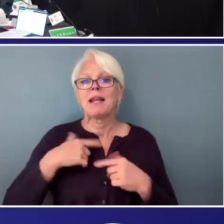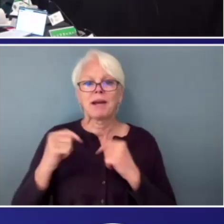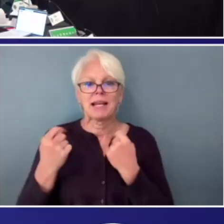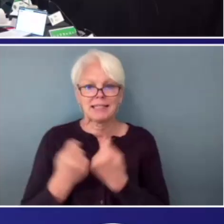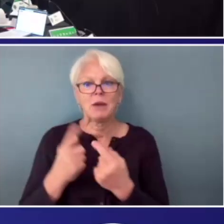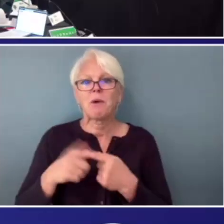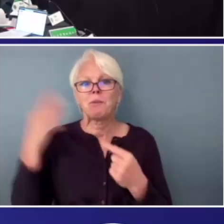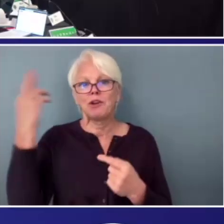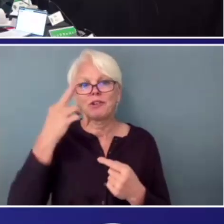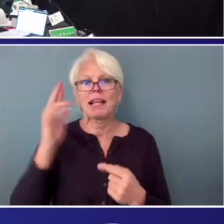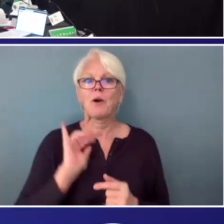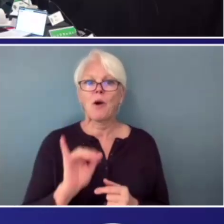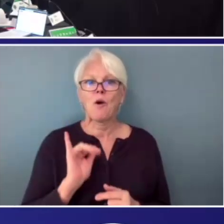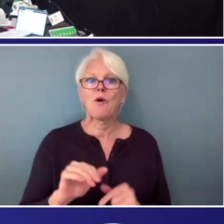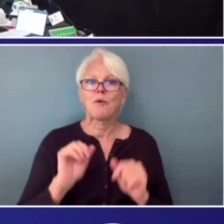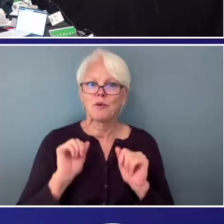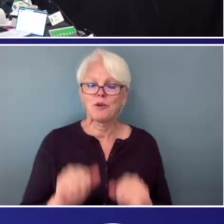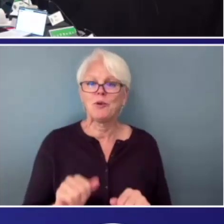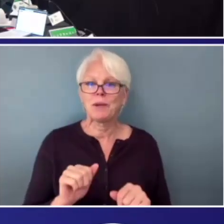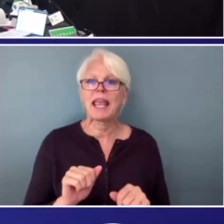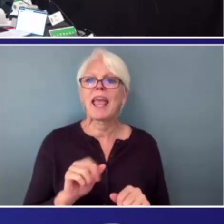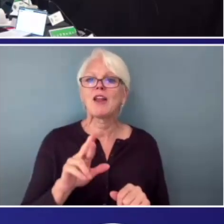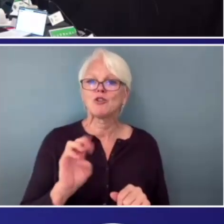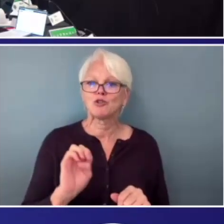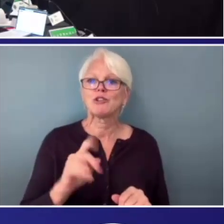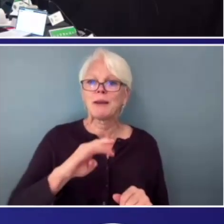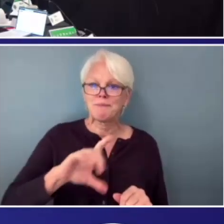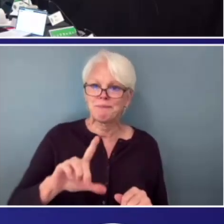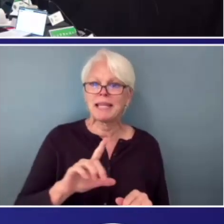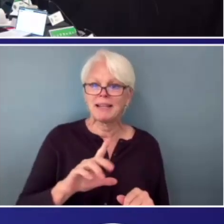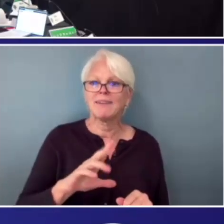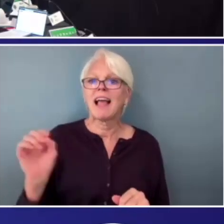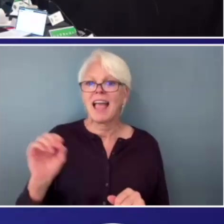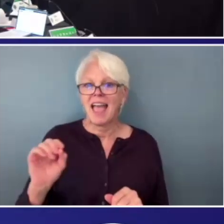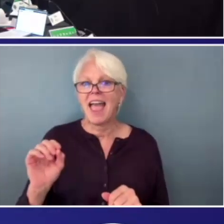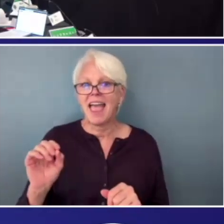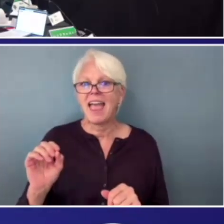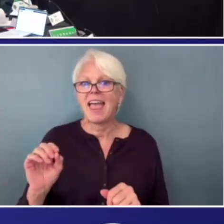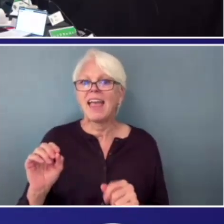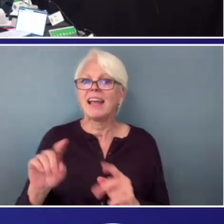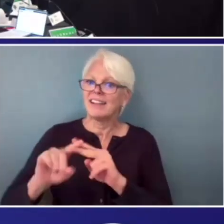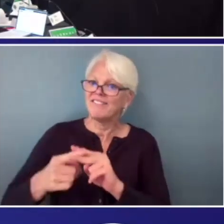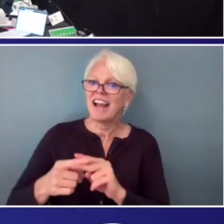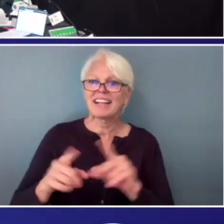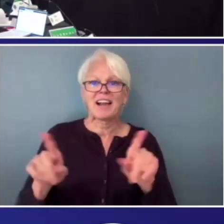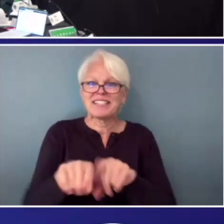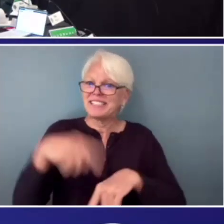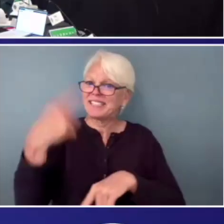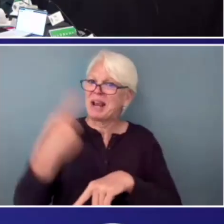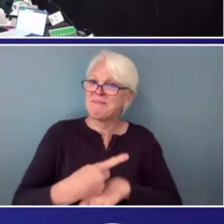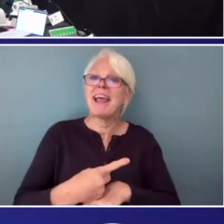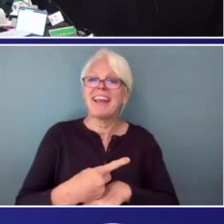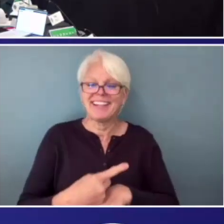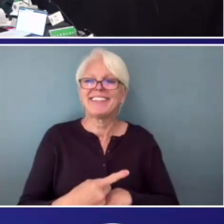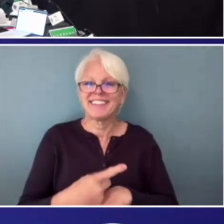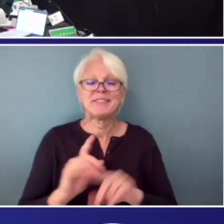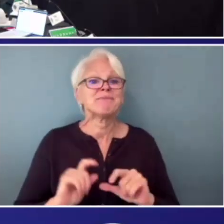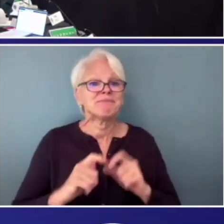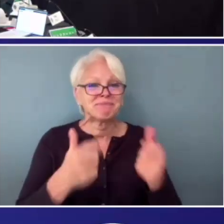oh, you can actually repeal and on the same day. So, you know, if we're not learning something every